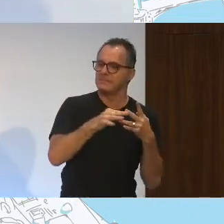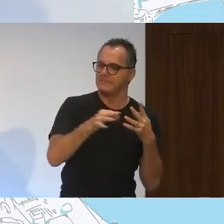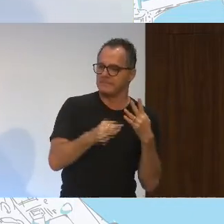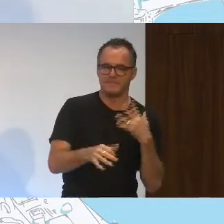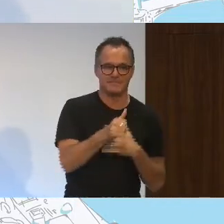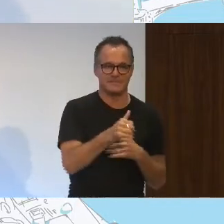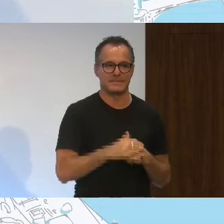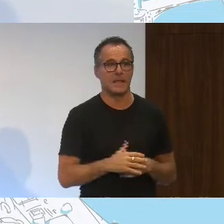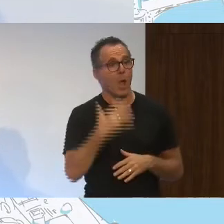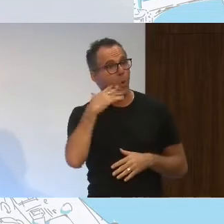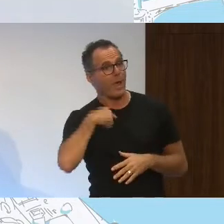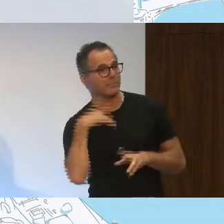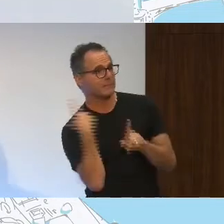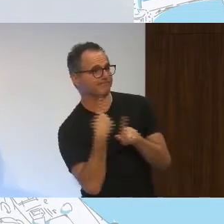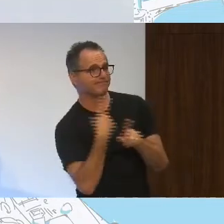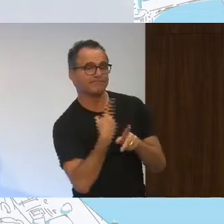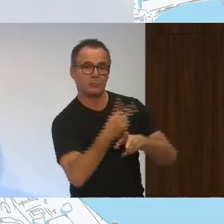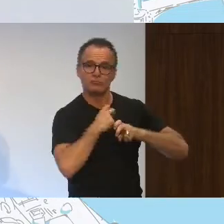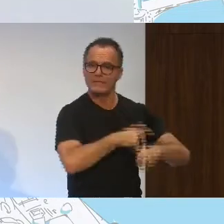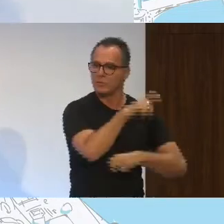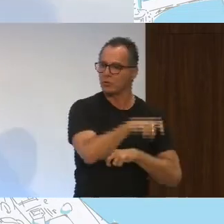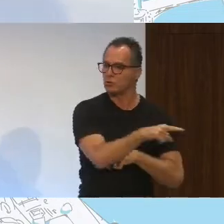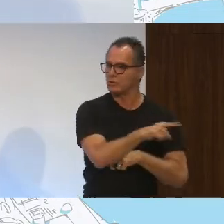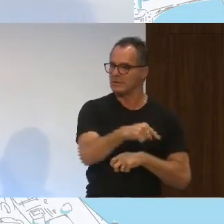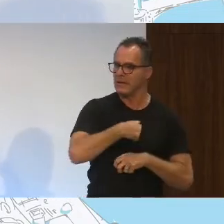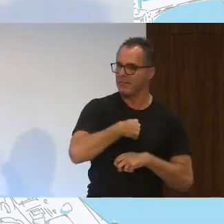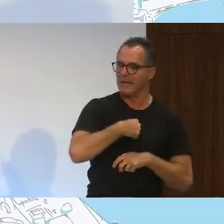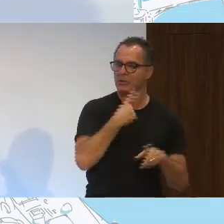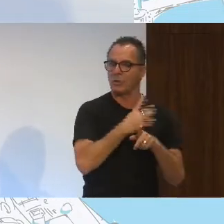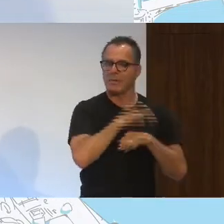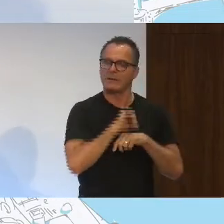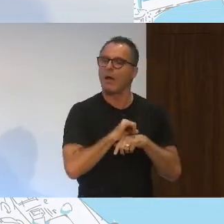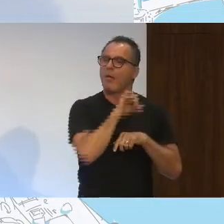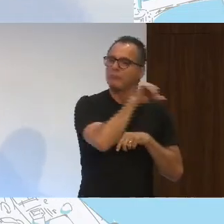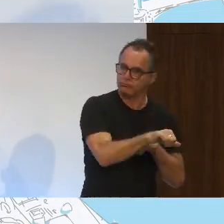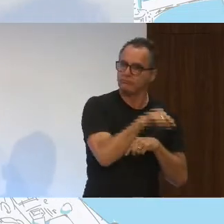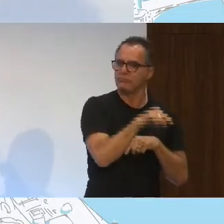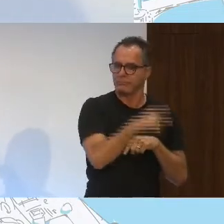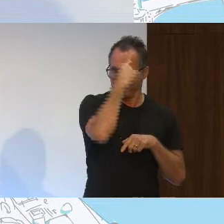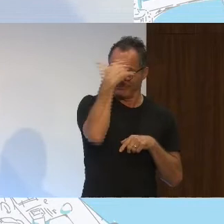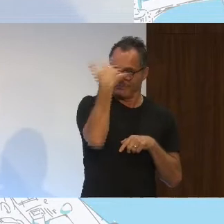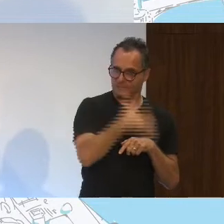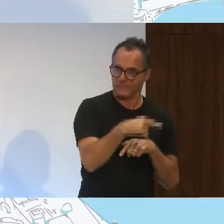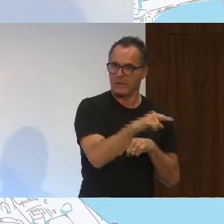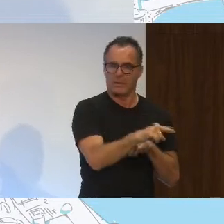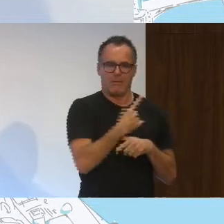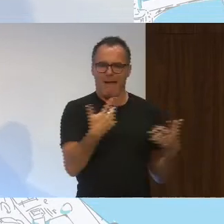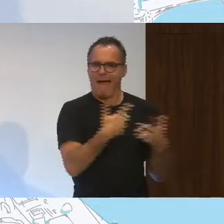When I talk to my research students, sometimes I talk about post hoc, ergo proct hoc. The idea that something was caused by it because it followed it